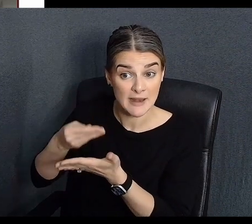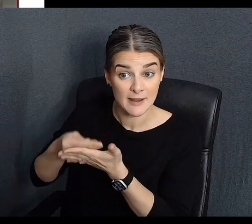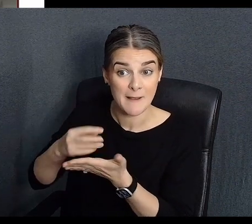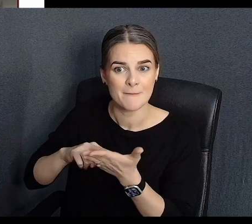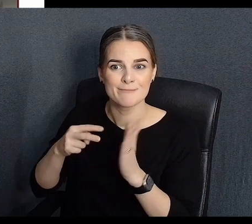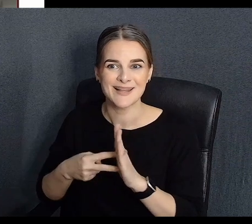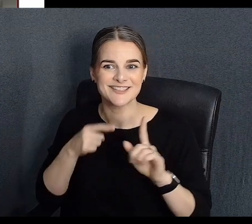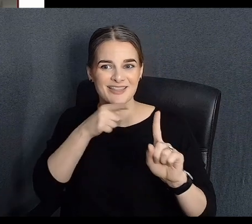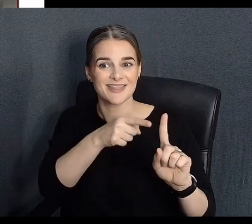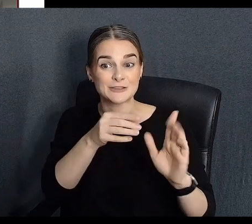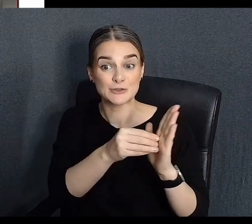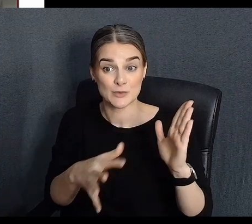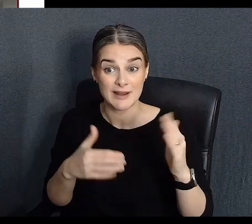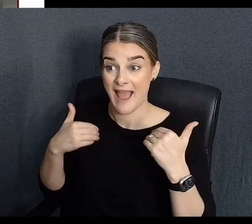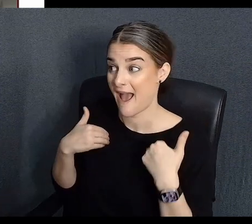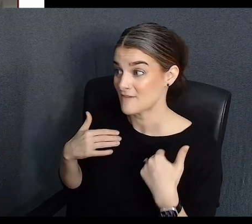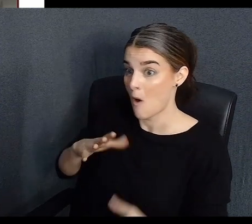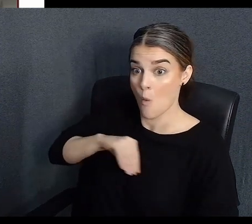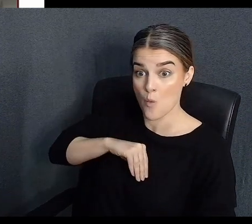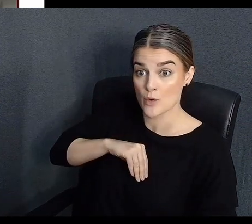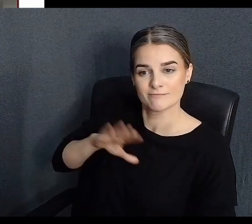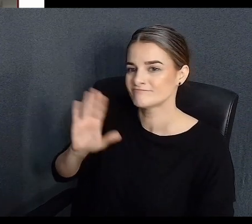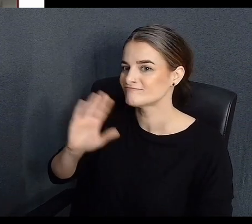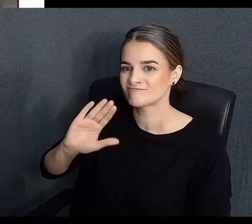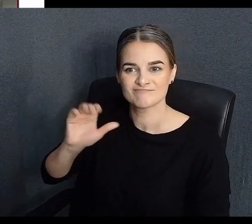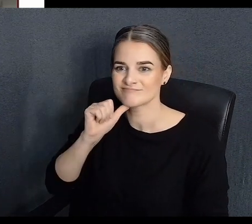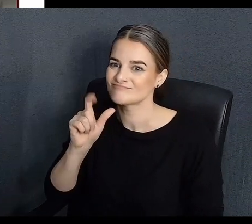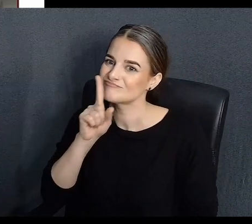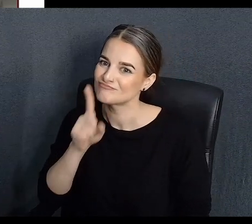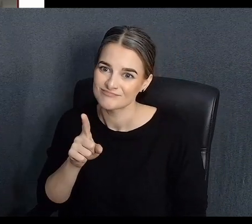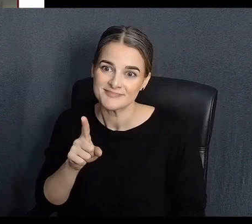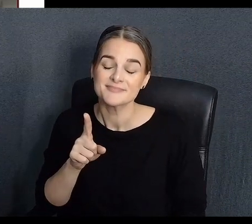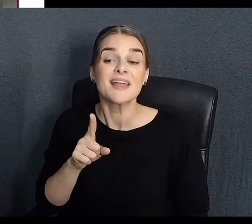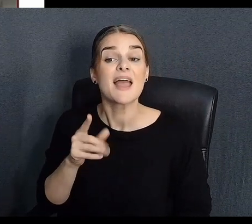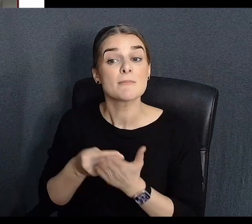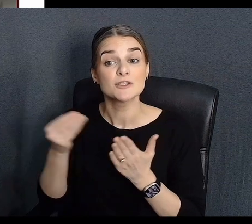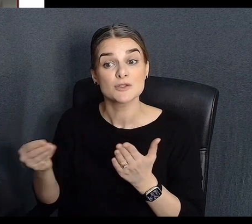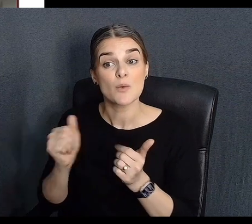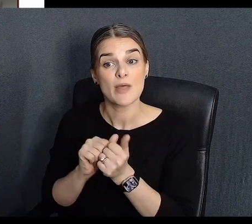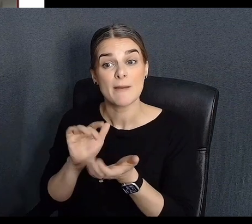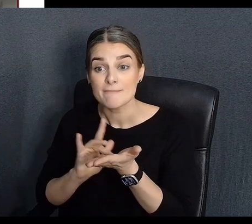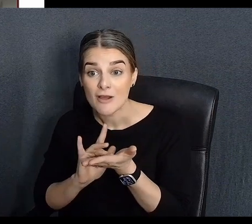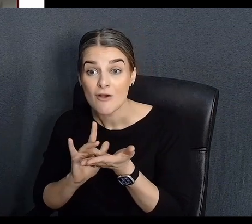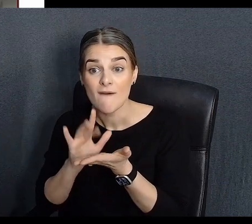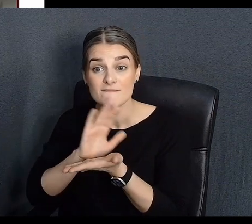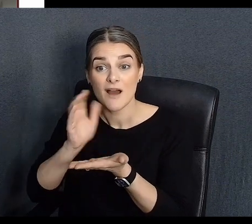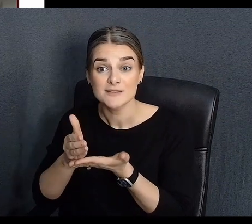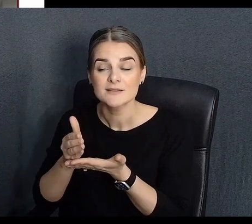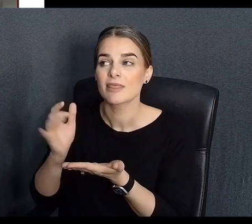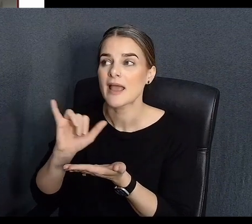belong to the student. If it's purchased with medical insurance funds, like the school SLP uses, or writes a report, and uses